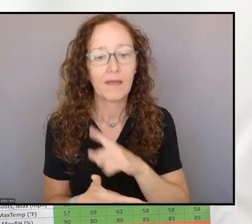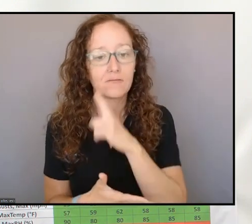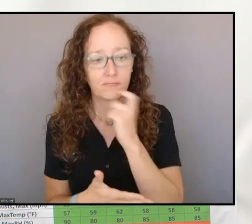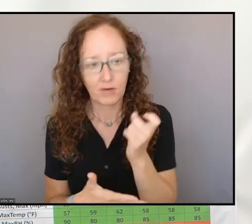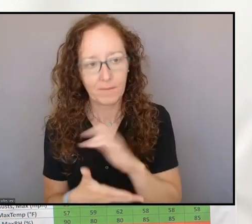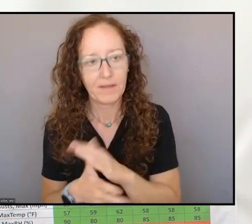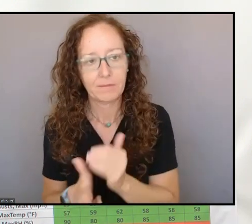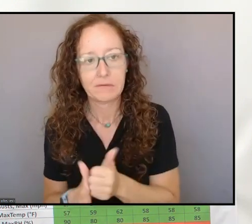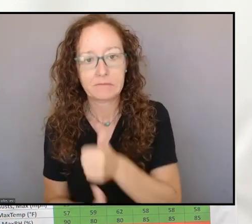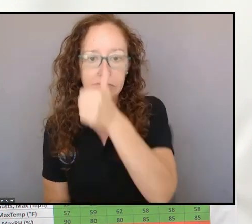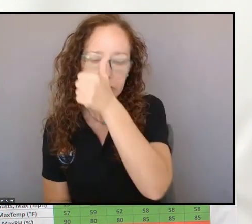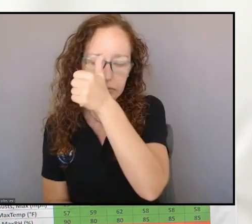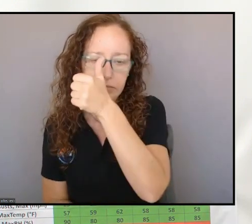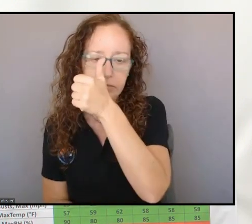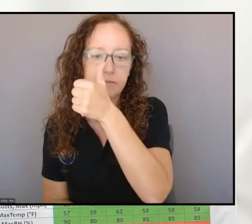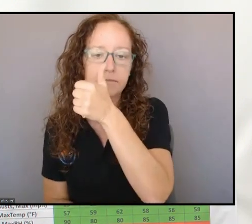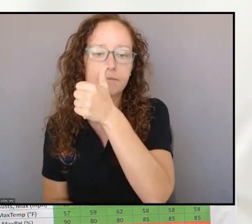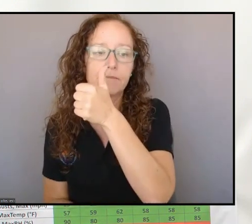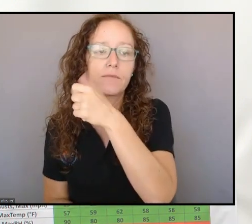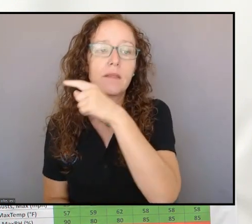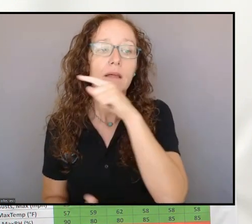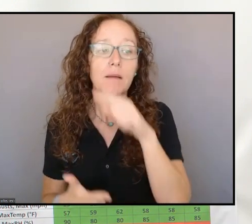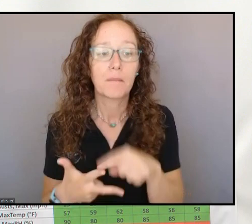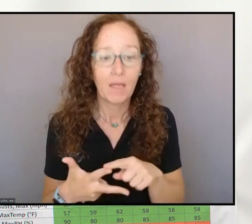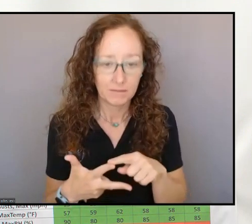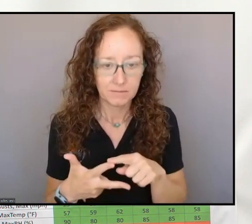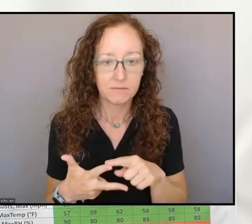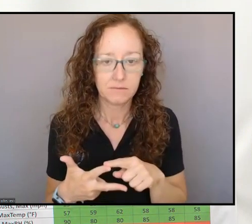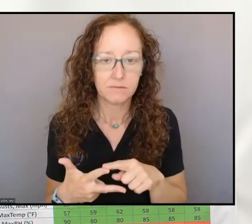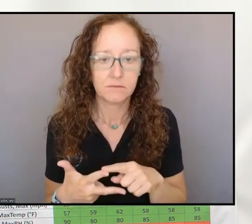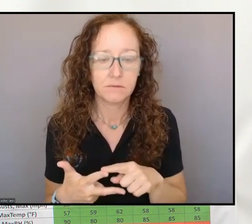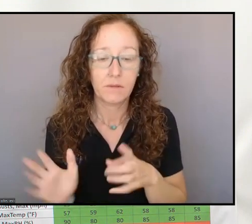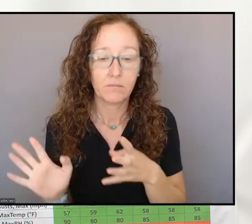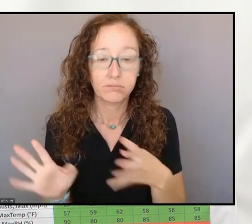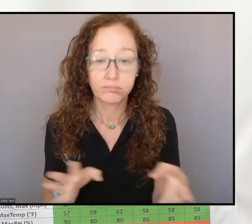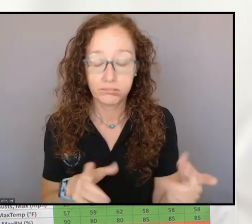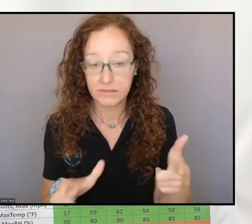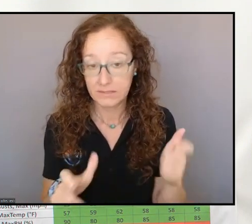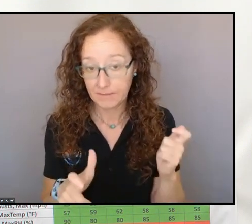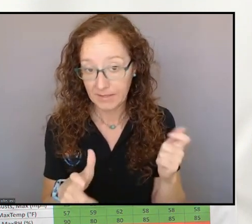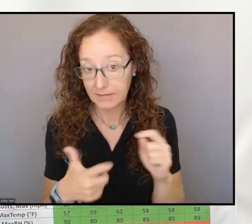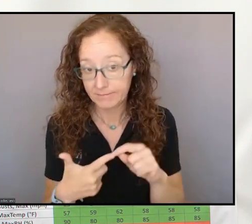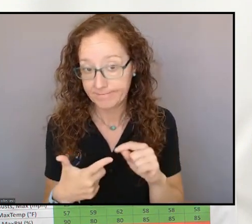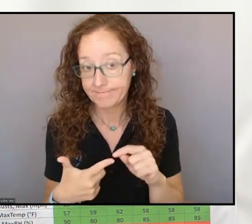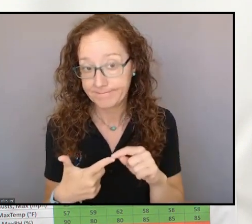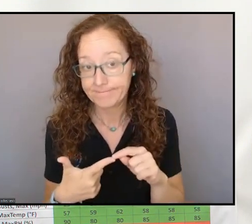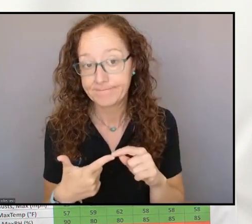combines that dryness with wind speed. And so, long story short,